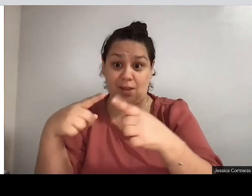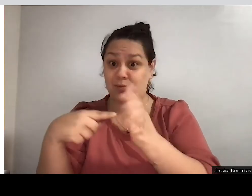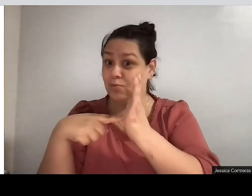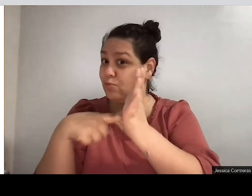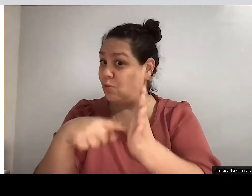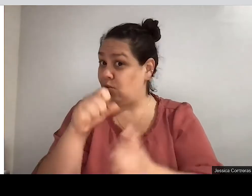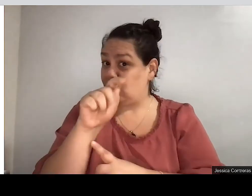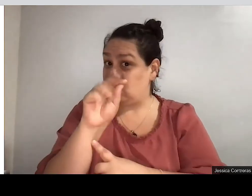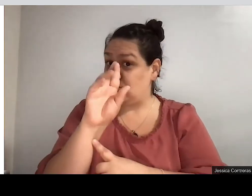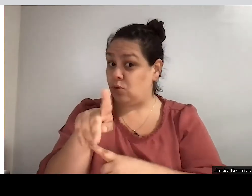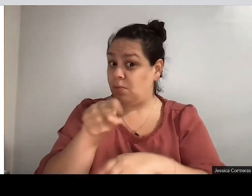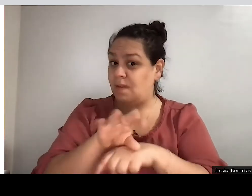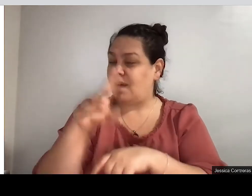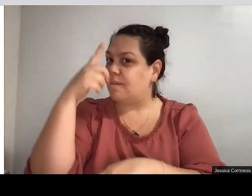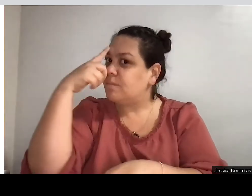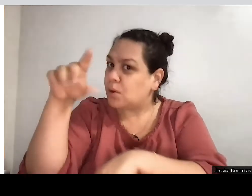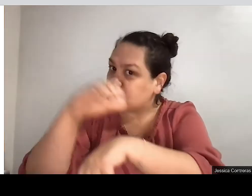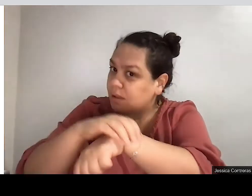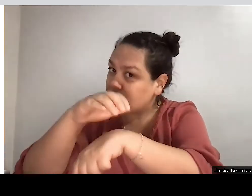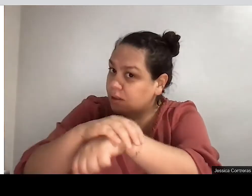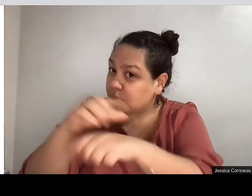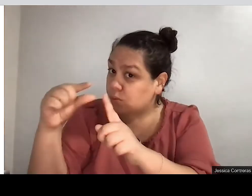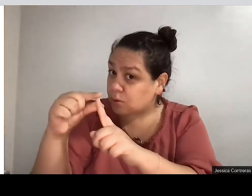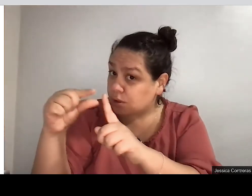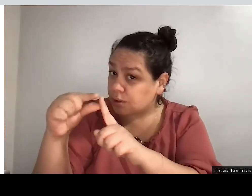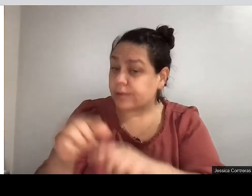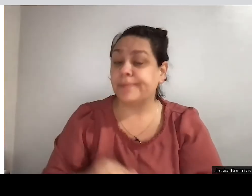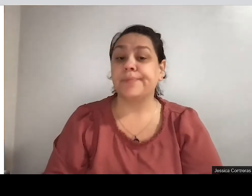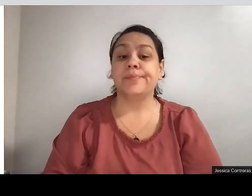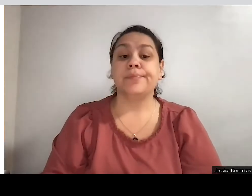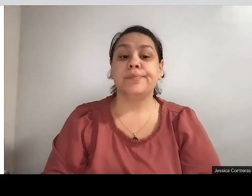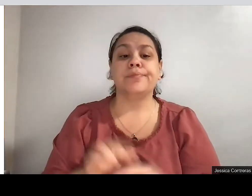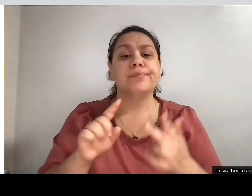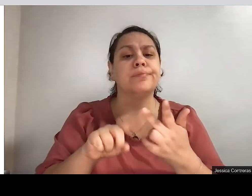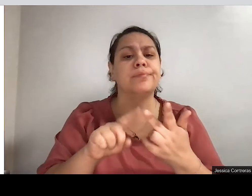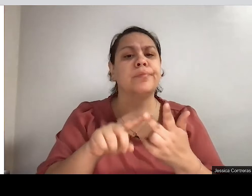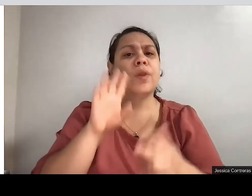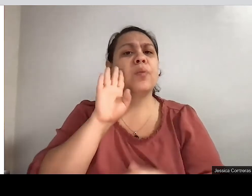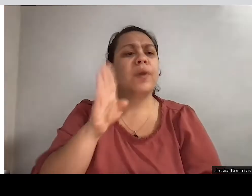The second question: Will Deaf ASL-English signers show Stroop effect for English words?